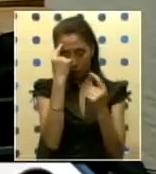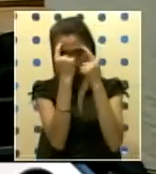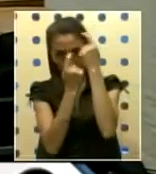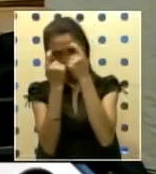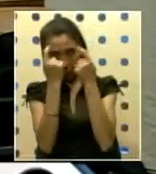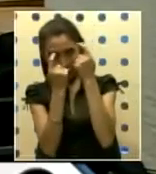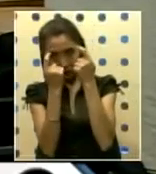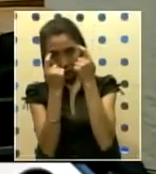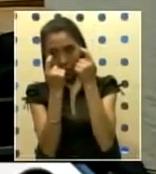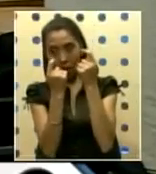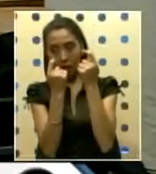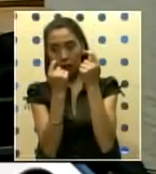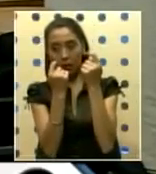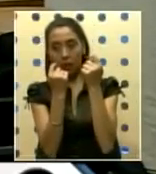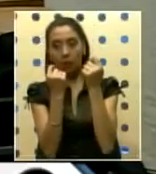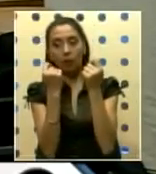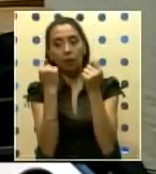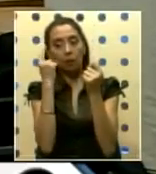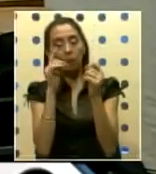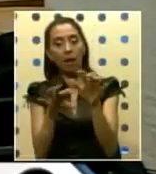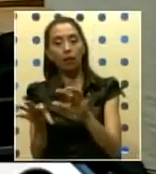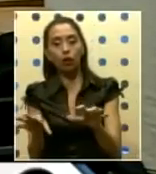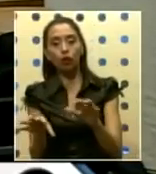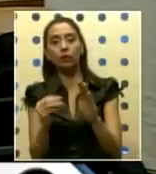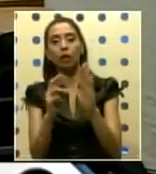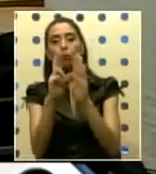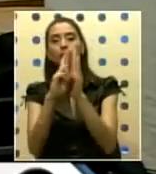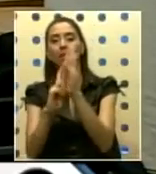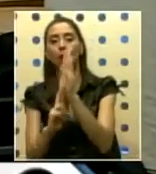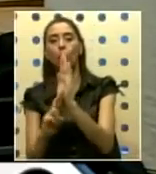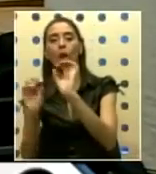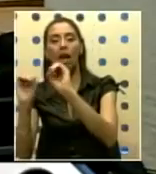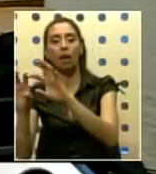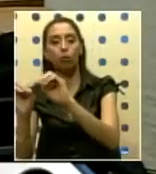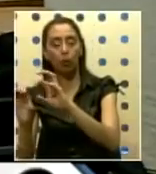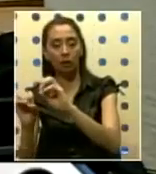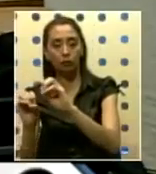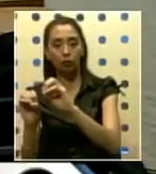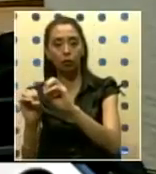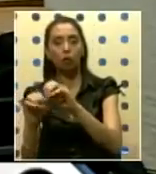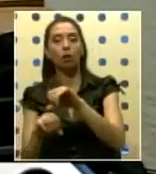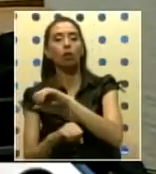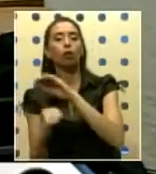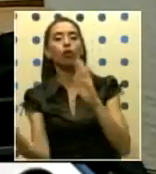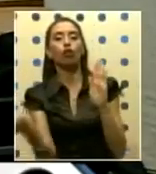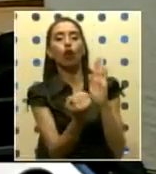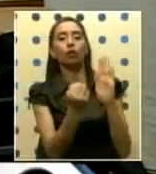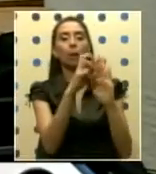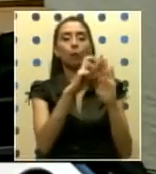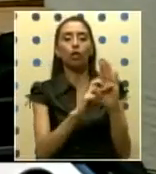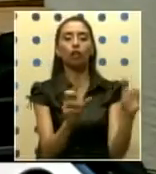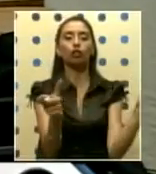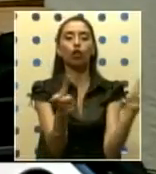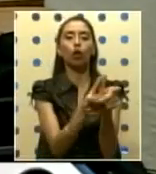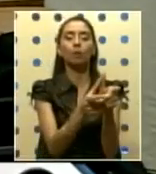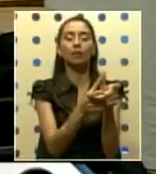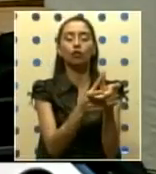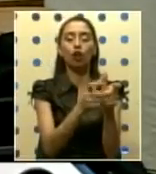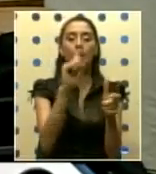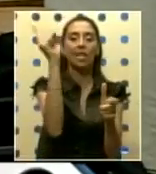applied to the area of regulation of education, that sunk the bill for a National Accreditation Commission,